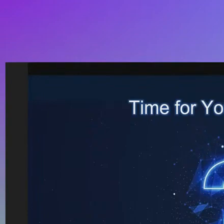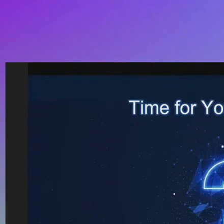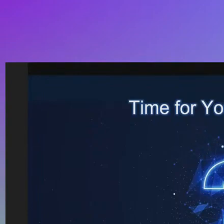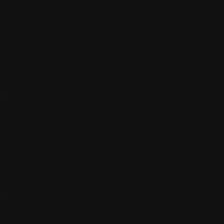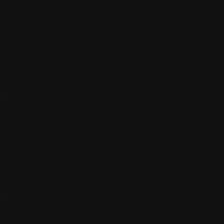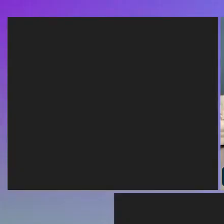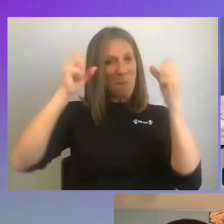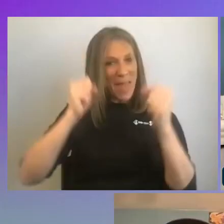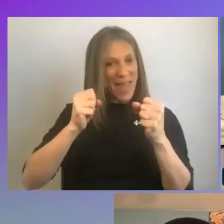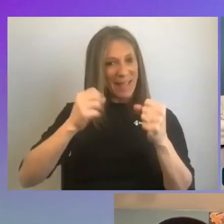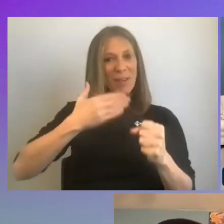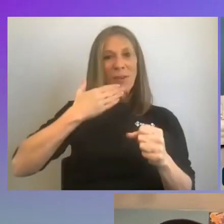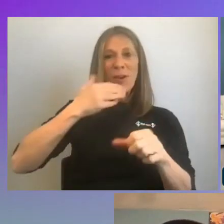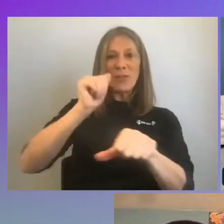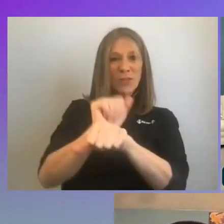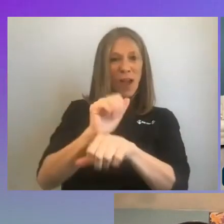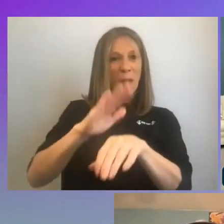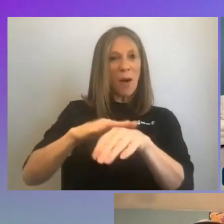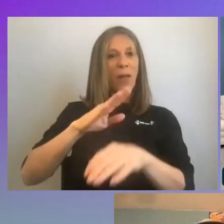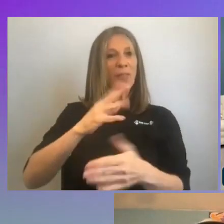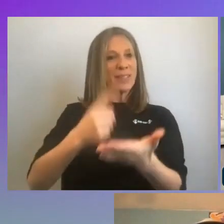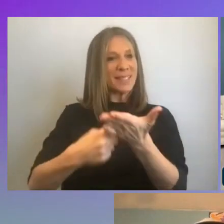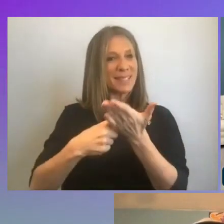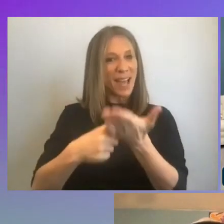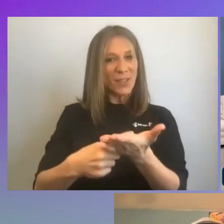Well done on the talk. Well done on the switching out of